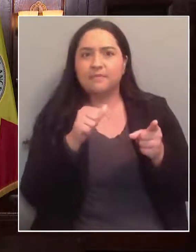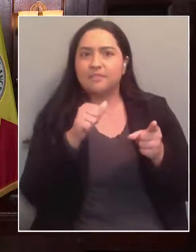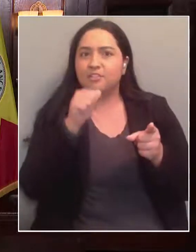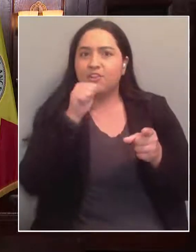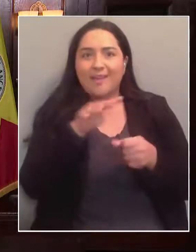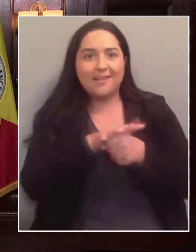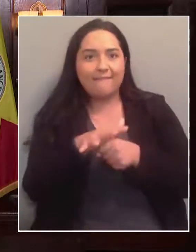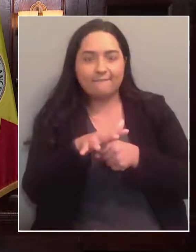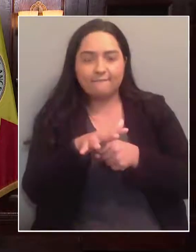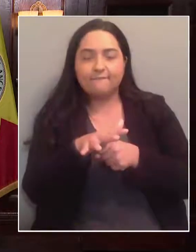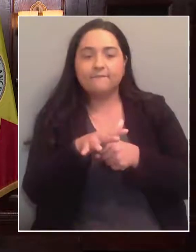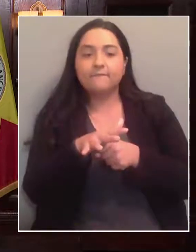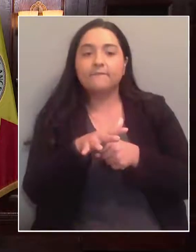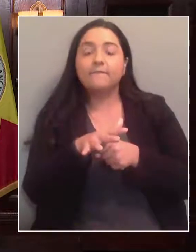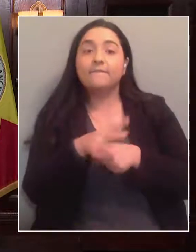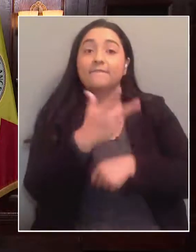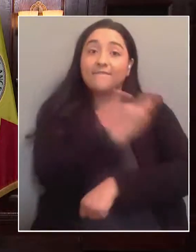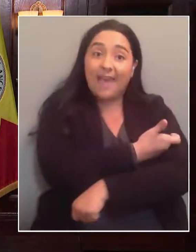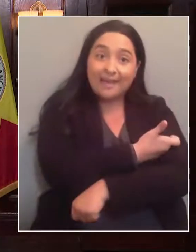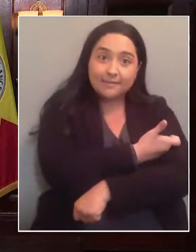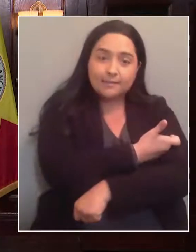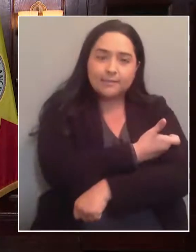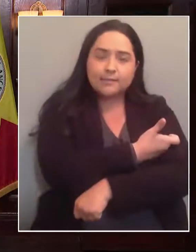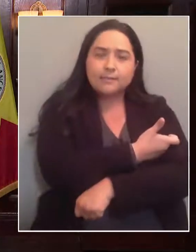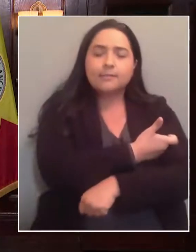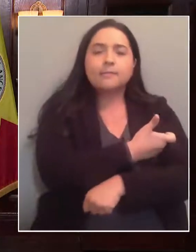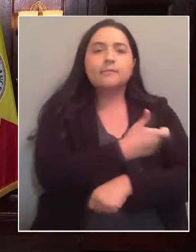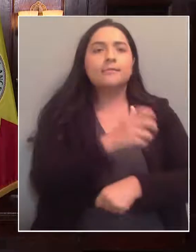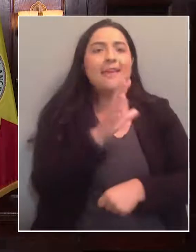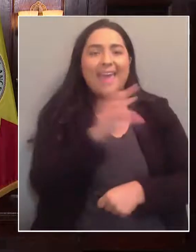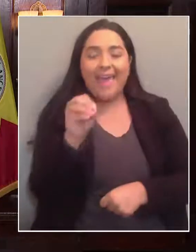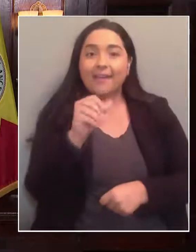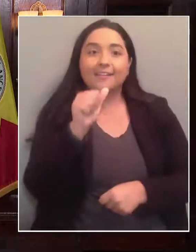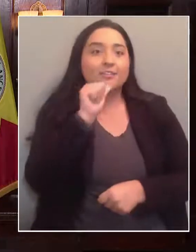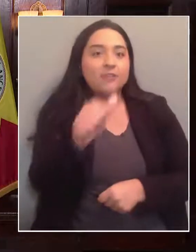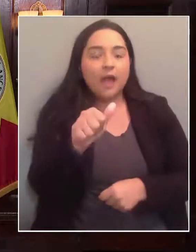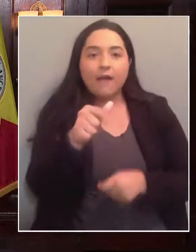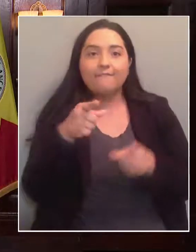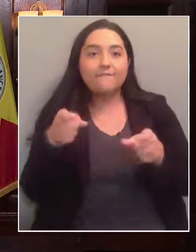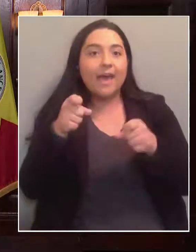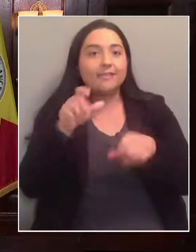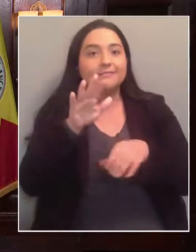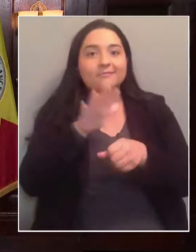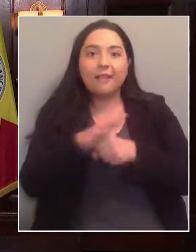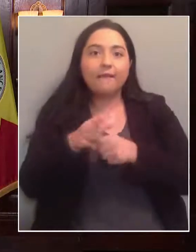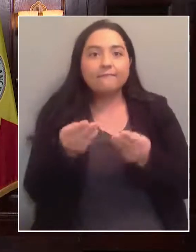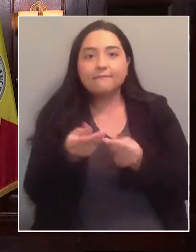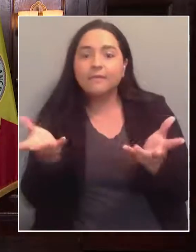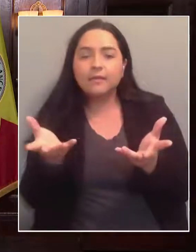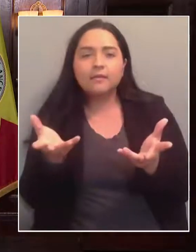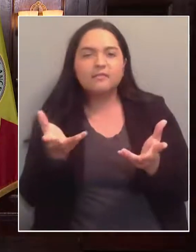ENOUGH VACCINE AND ALSO THAT IT'S NOT BEING USED QUICKLY ENOUGH, WHAT DO YOU THINK IS THE XOER ISSUE?